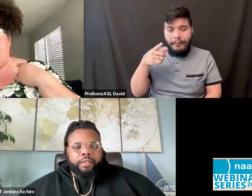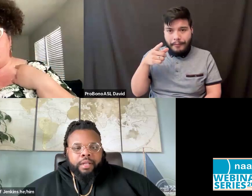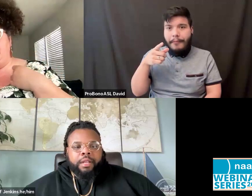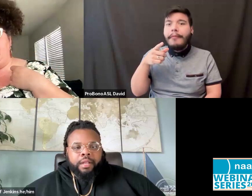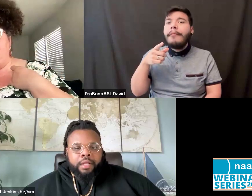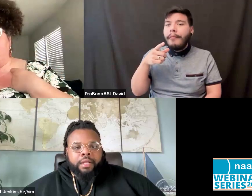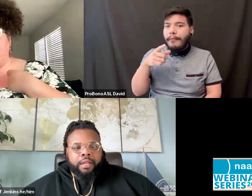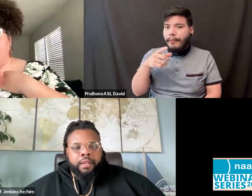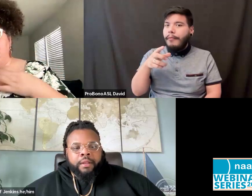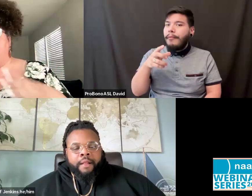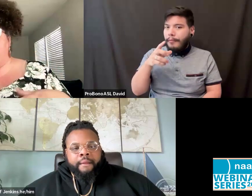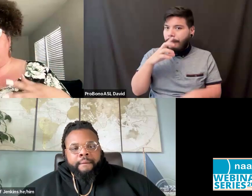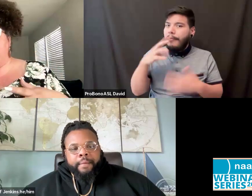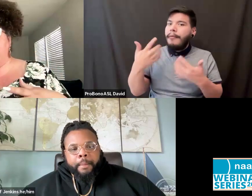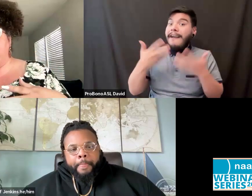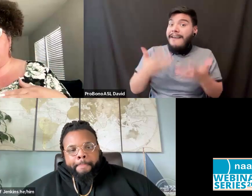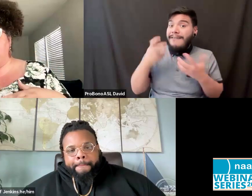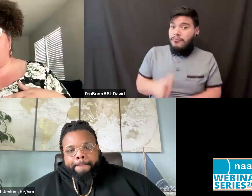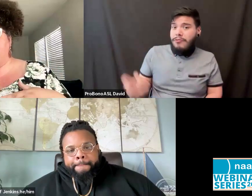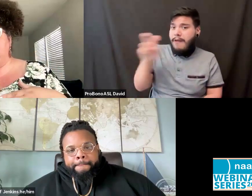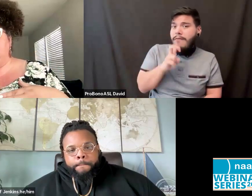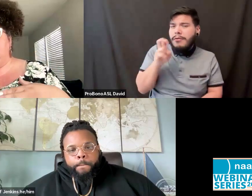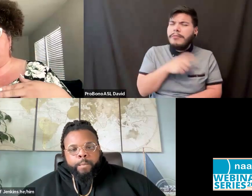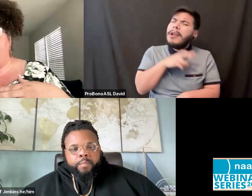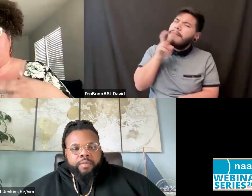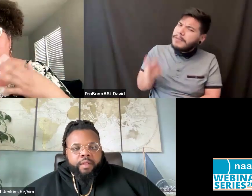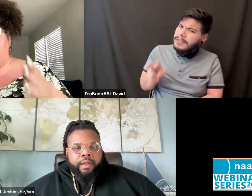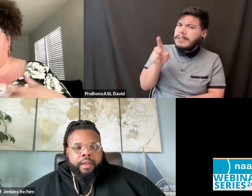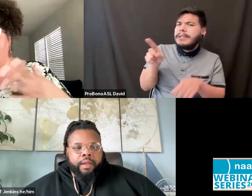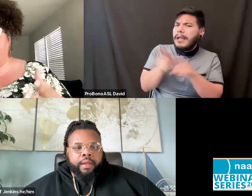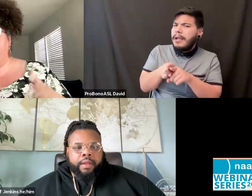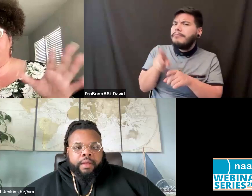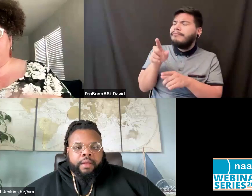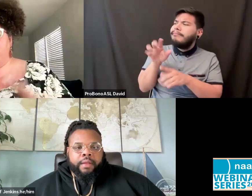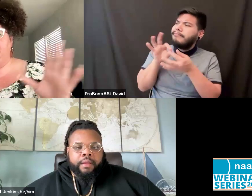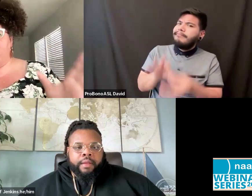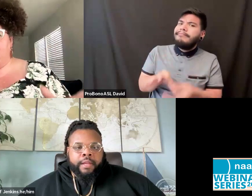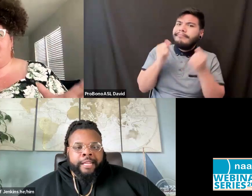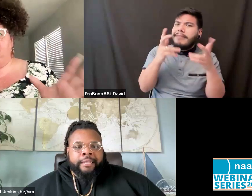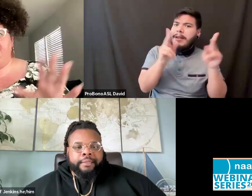But what I have observed the same thing that you did around a lot of folks who are doing travel